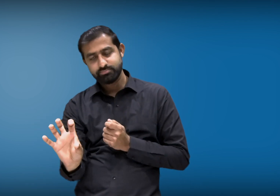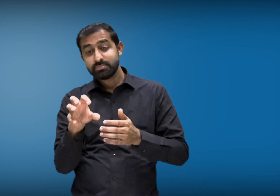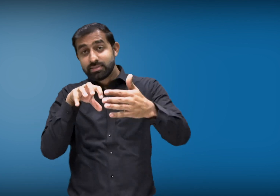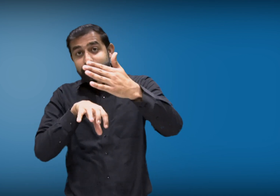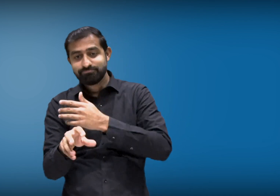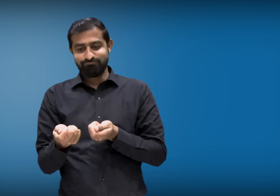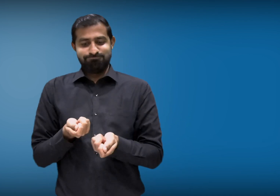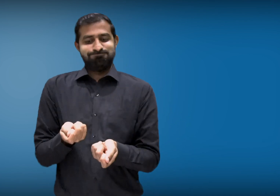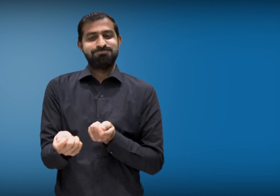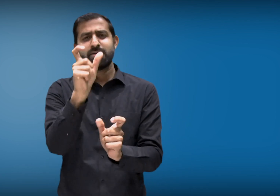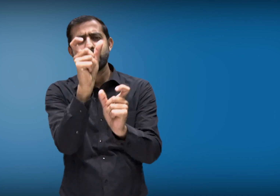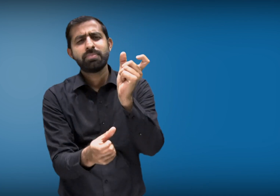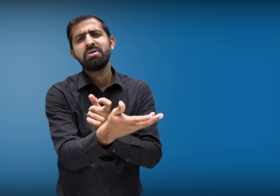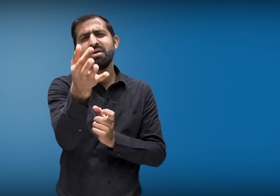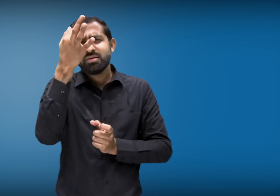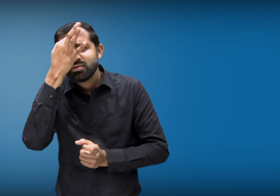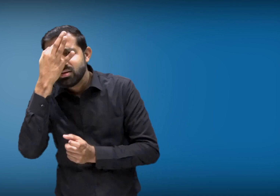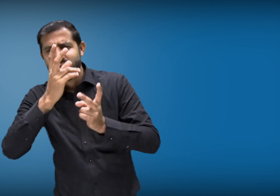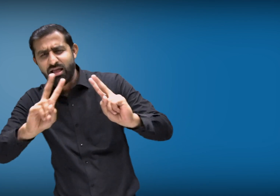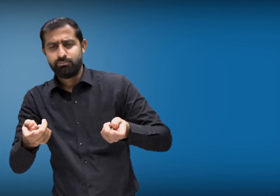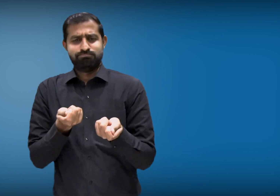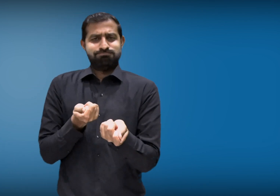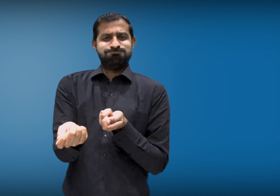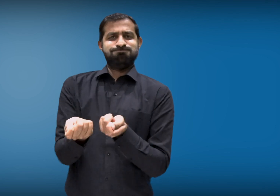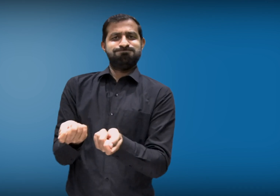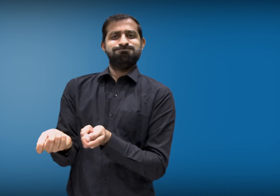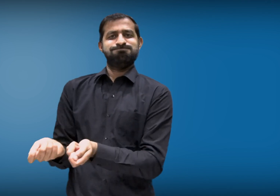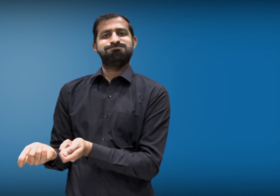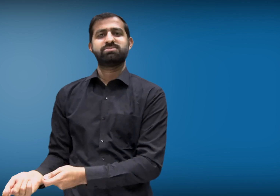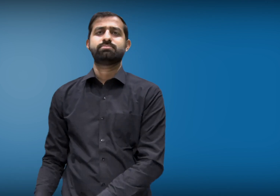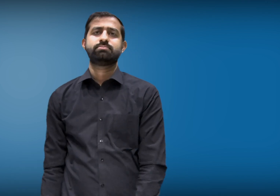government. The State government manages the state affairs related to people and